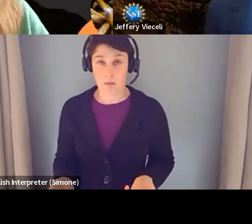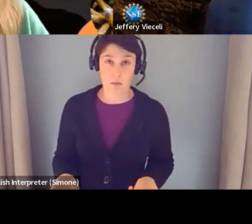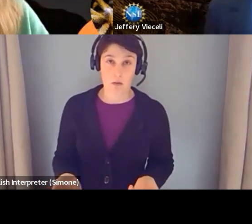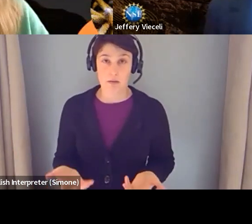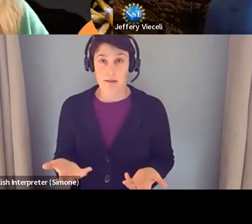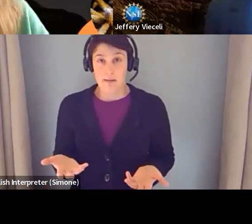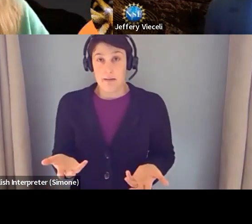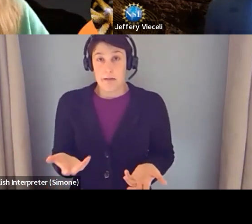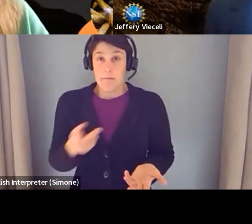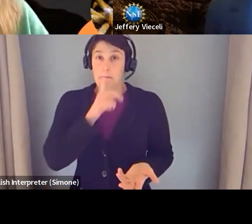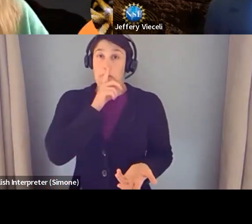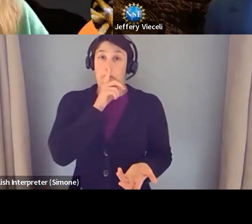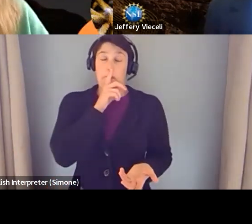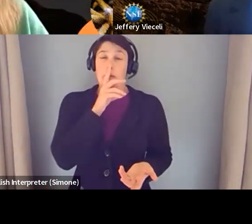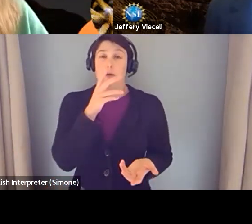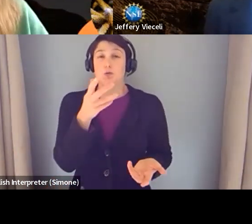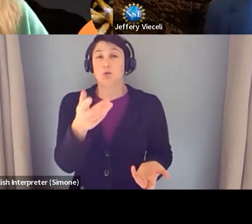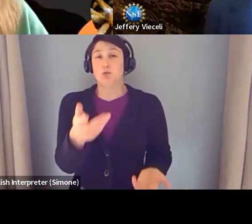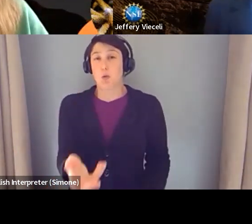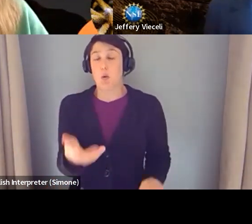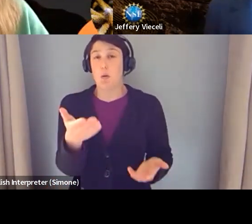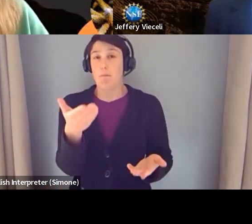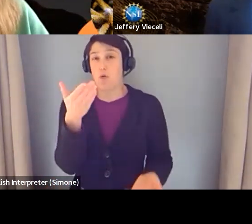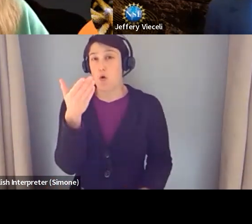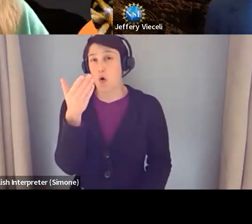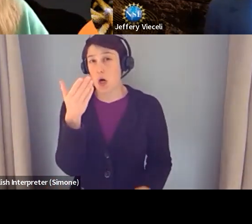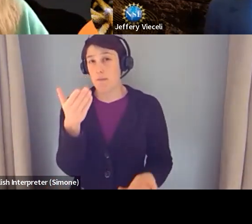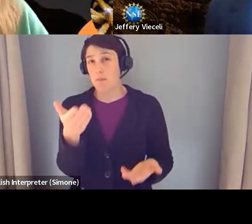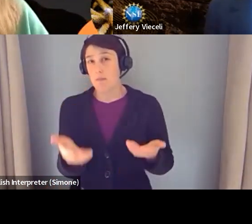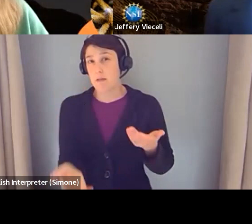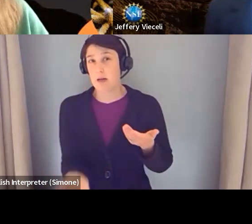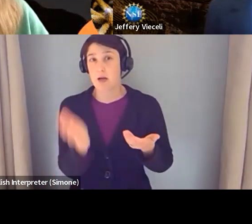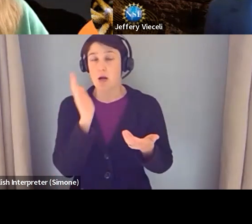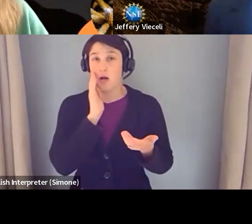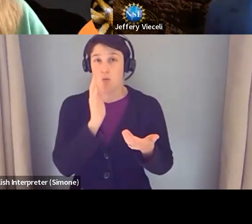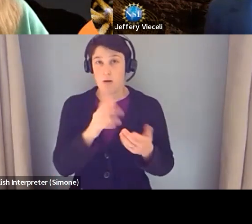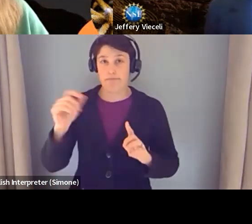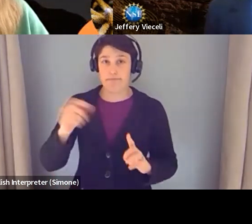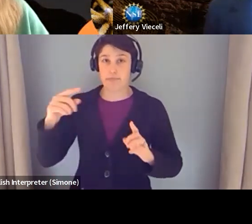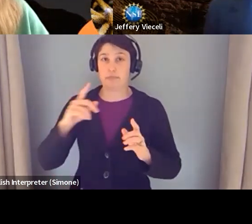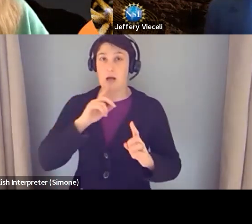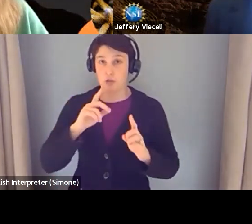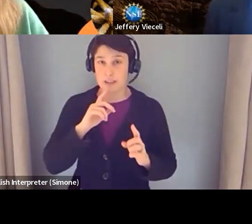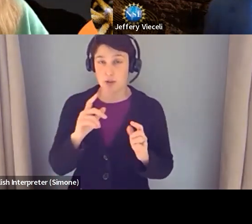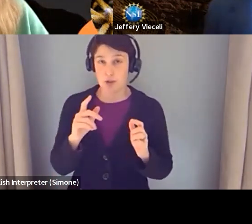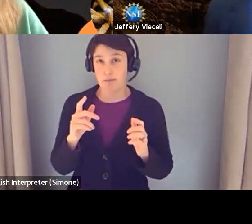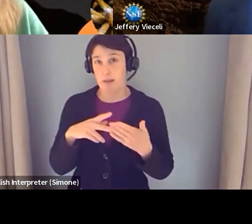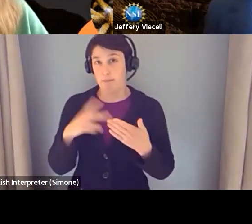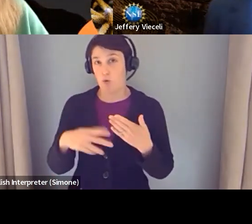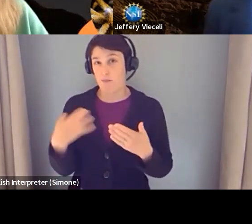So it will probably be a conversation -- a subsequent conversation with the program officer, because you won't --